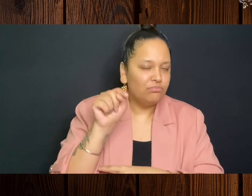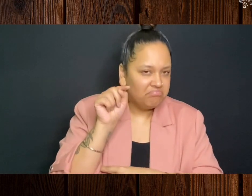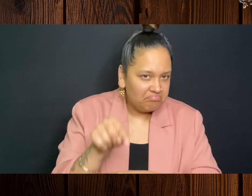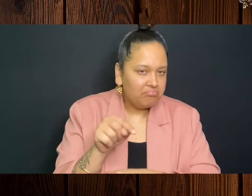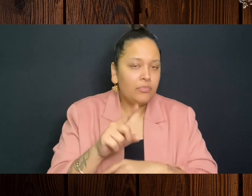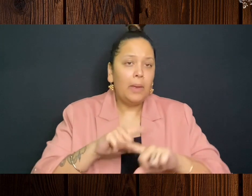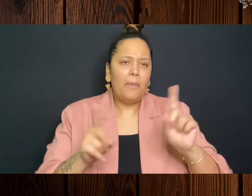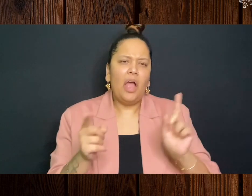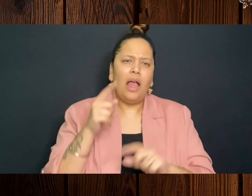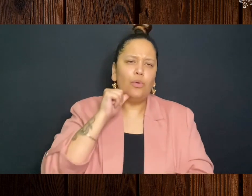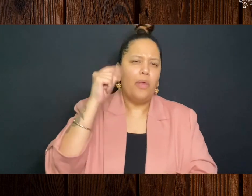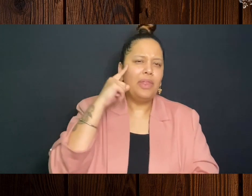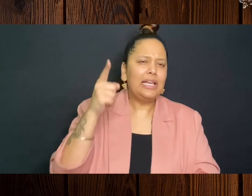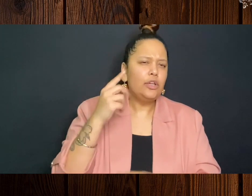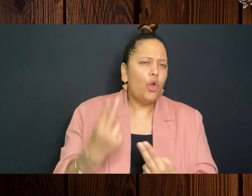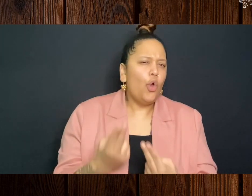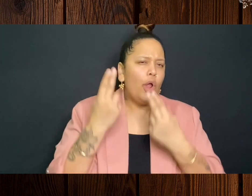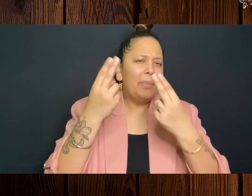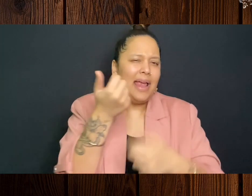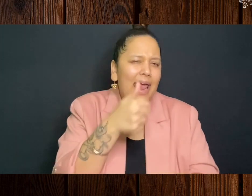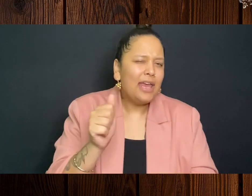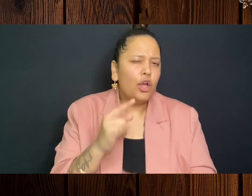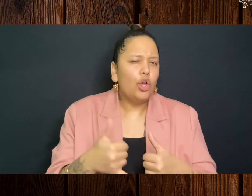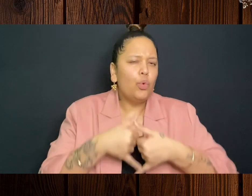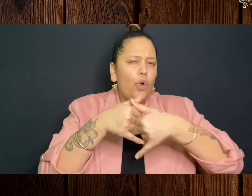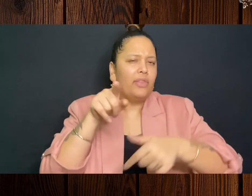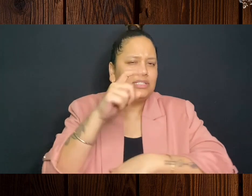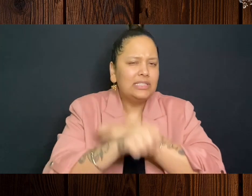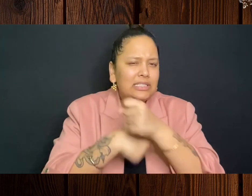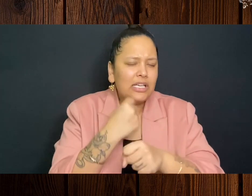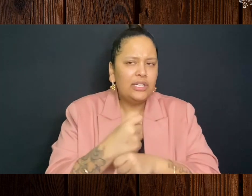don't think he was nominated for any awards this year. He has one